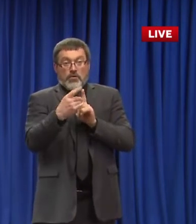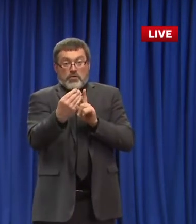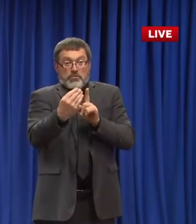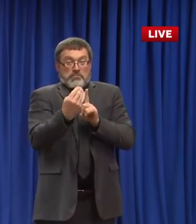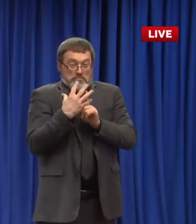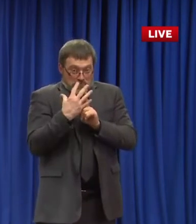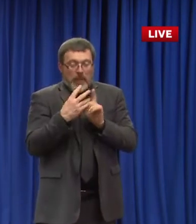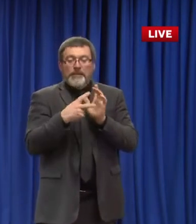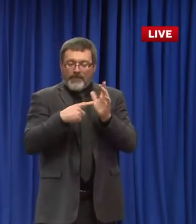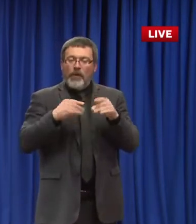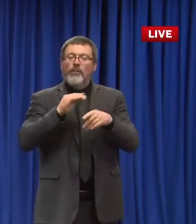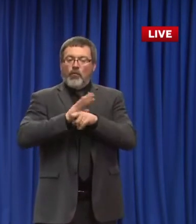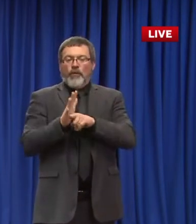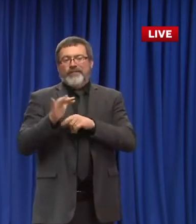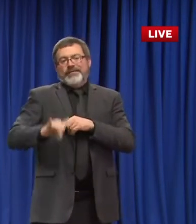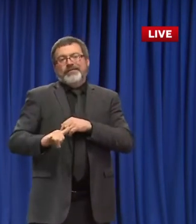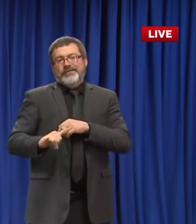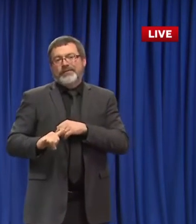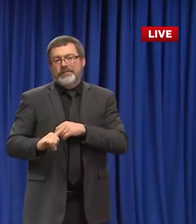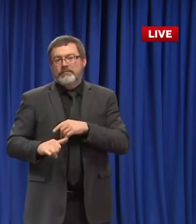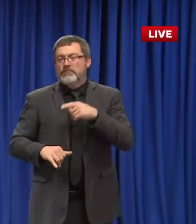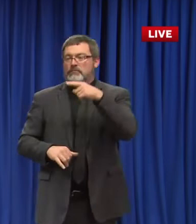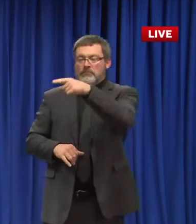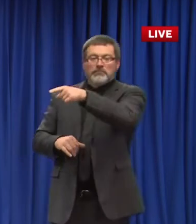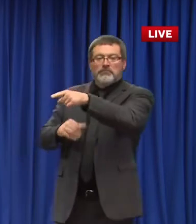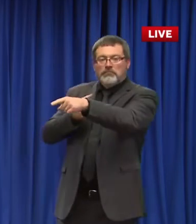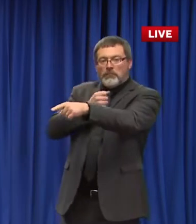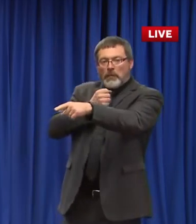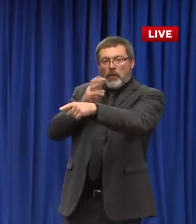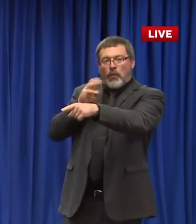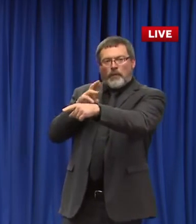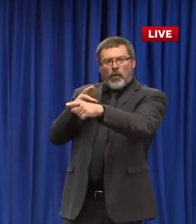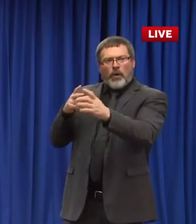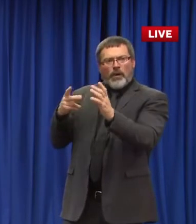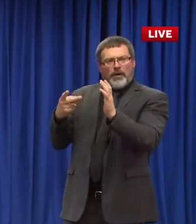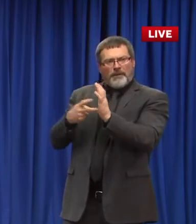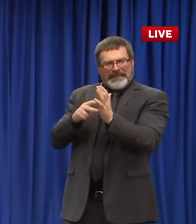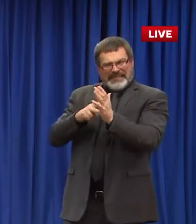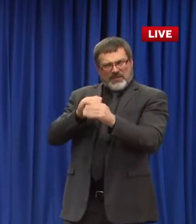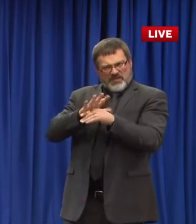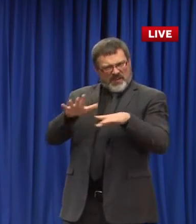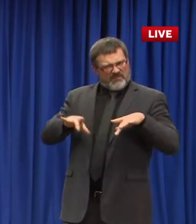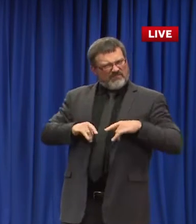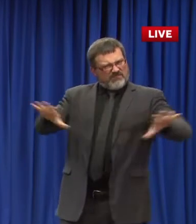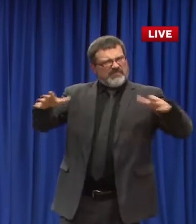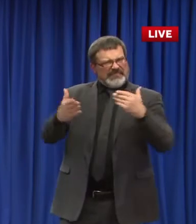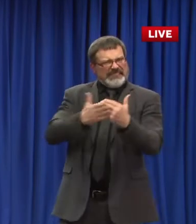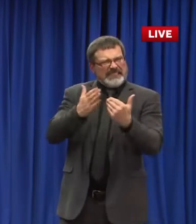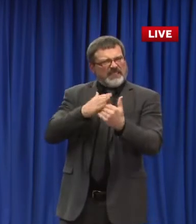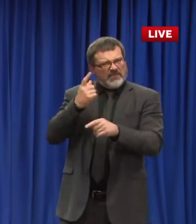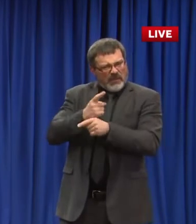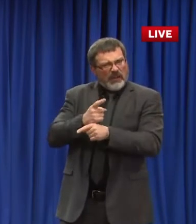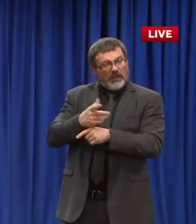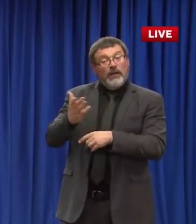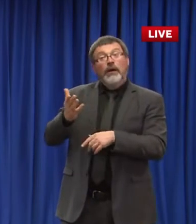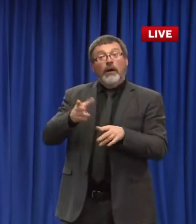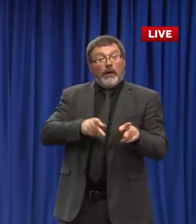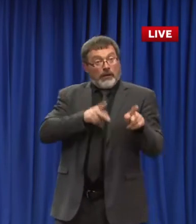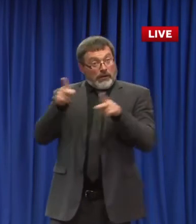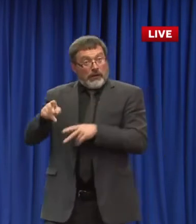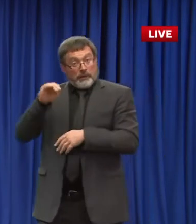CHILDREN RELATED TO COVID-19.